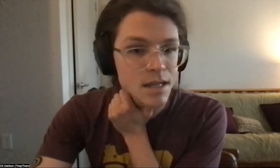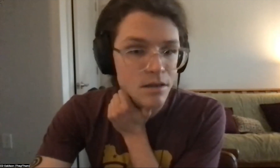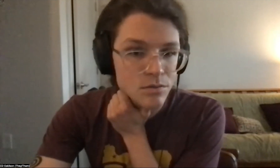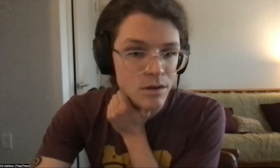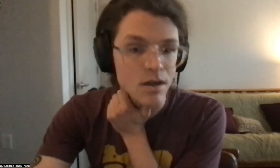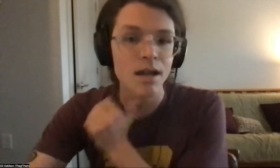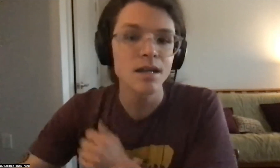and elsewhere.